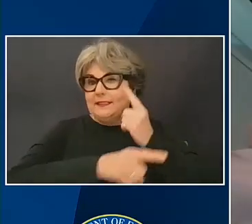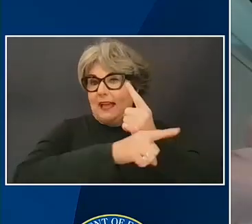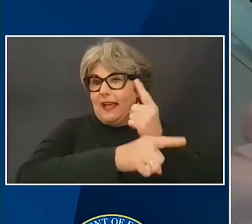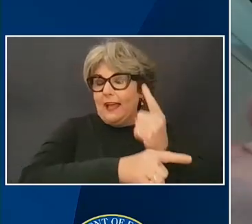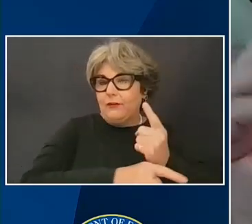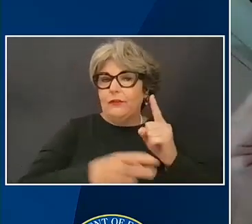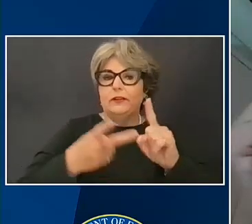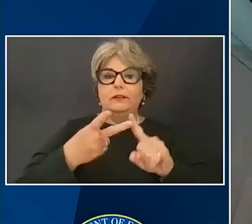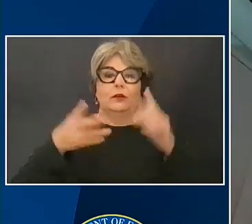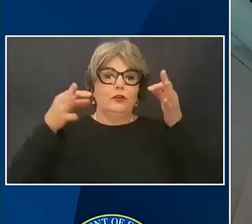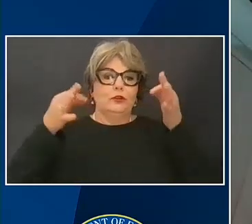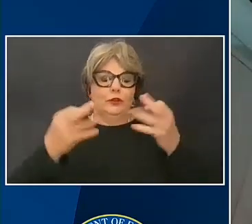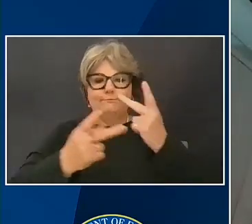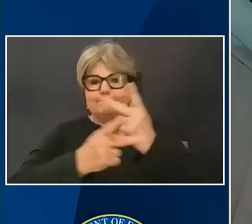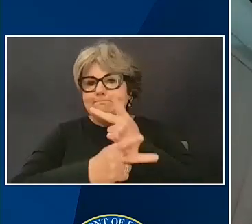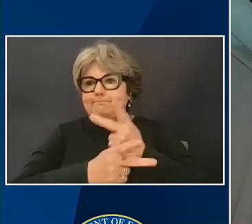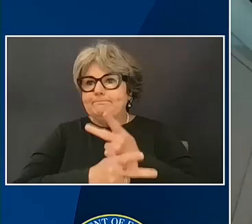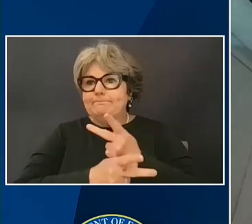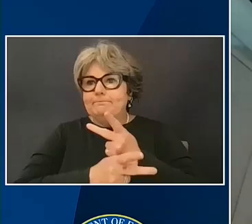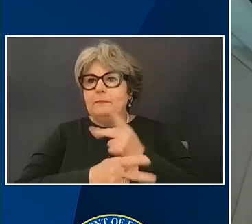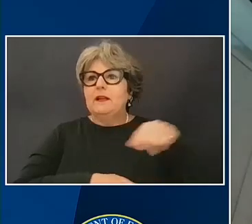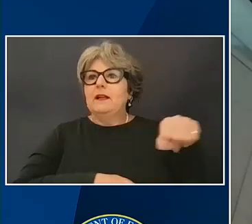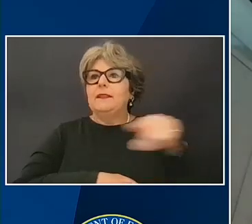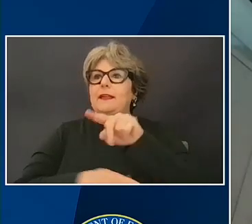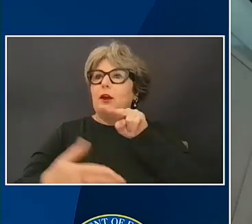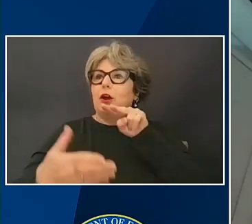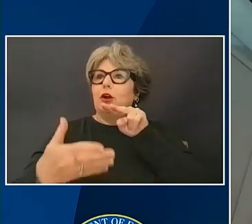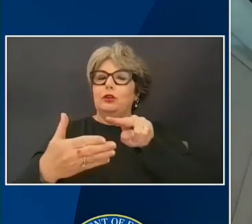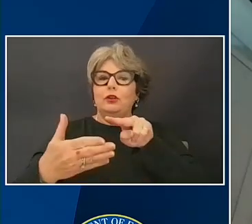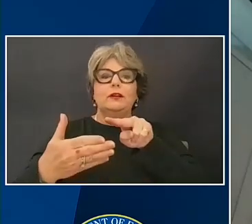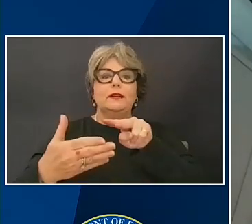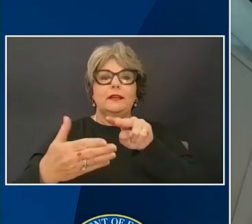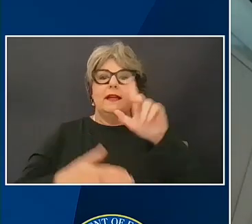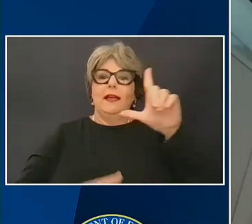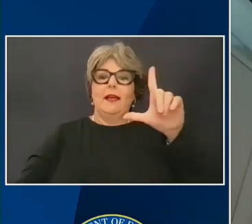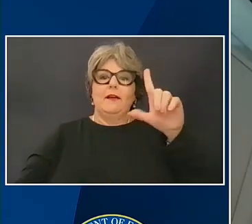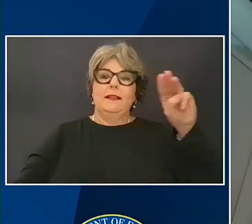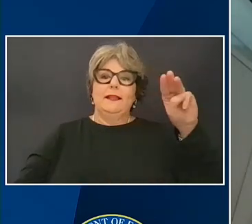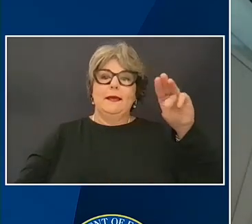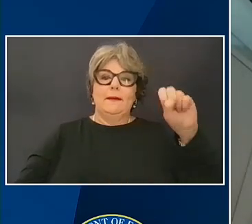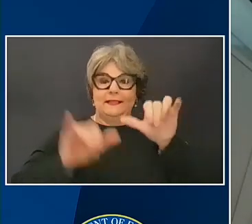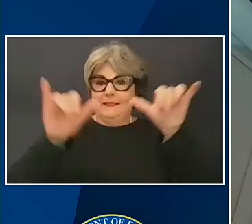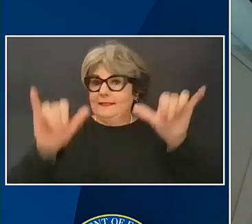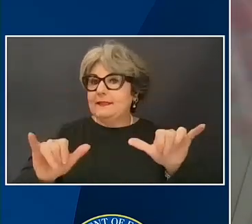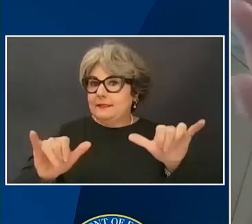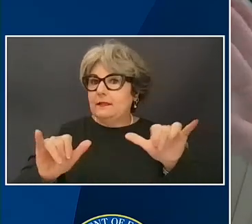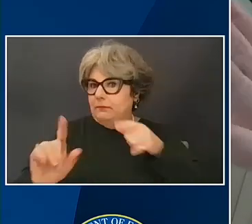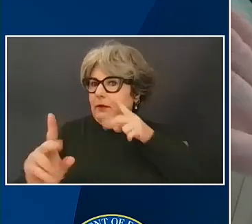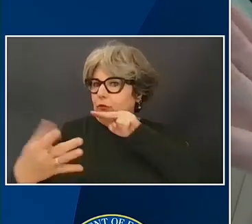calculations. They are looking in the LMS system, if that's what you're talking about, rather than, in fact, I've had